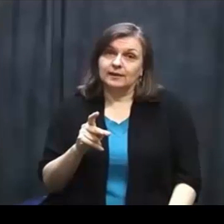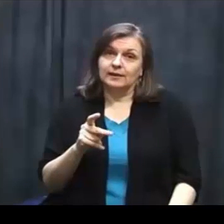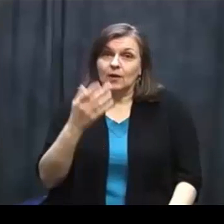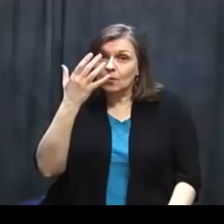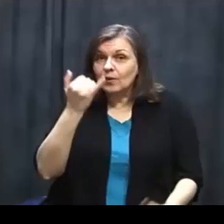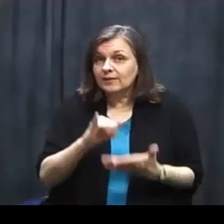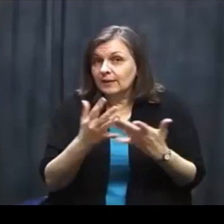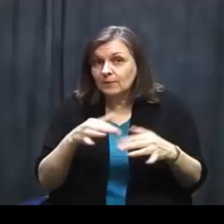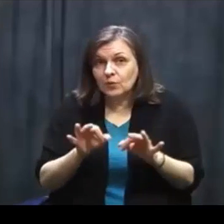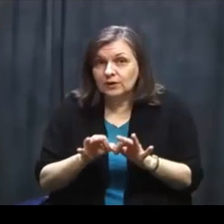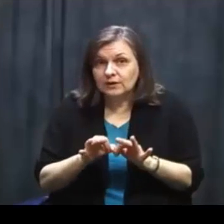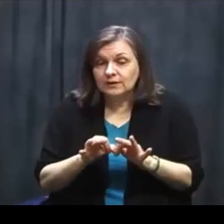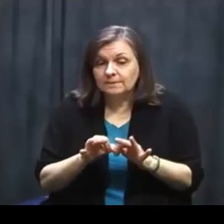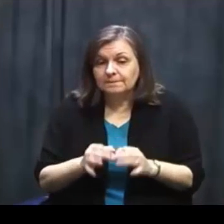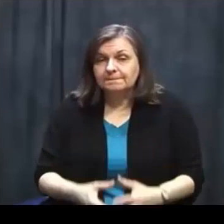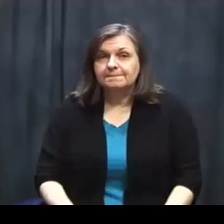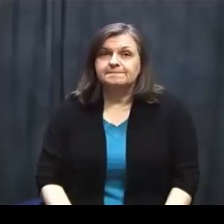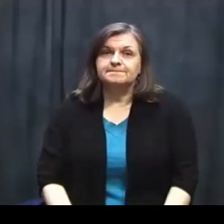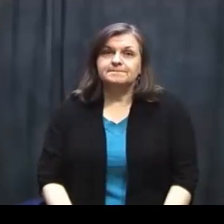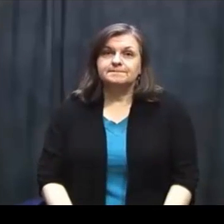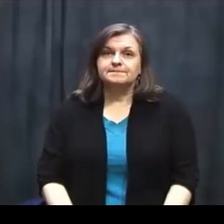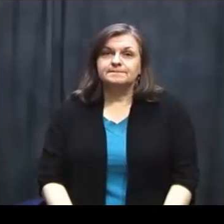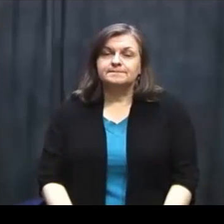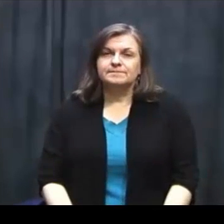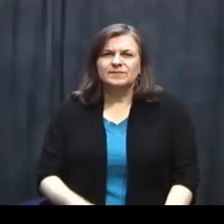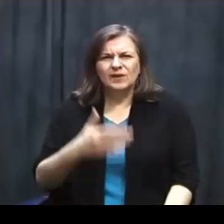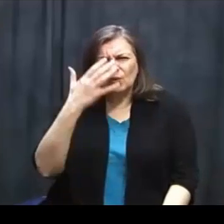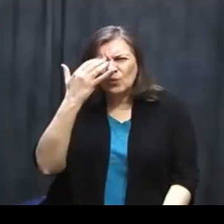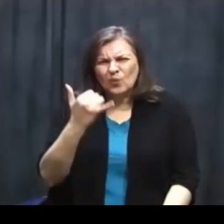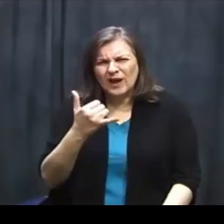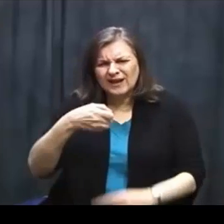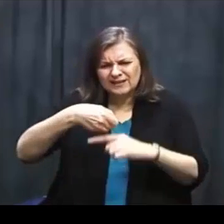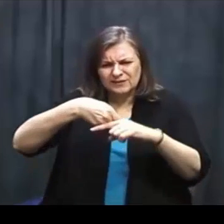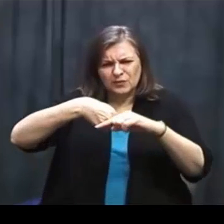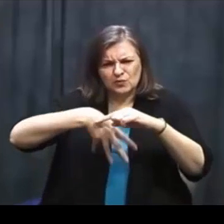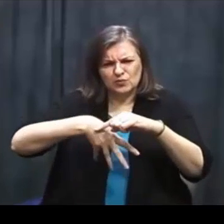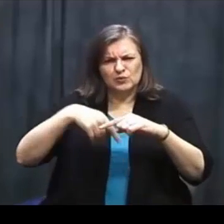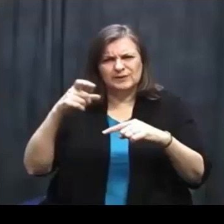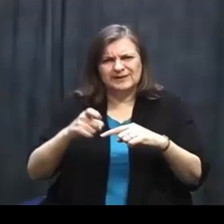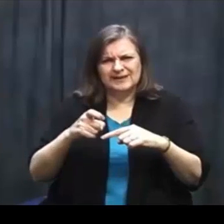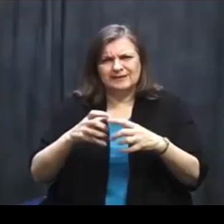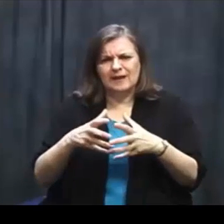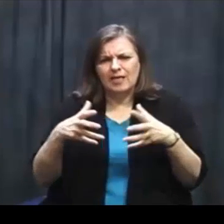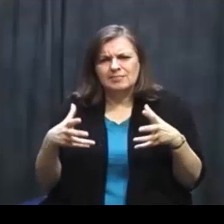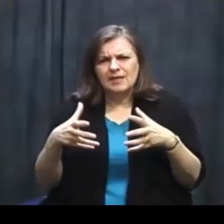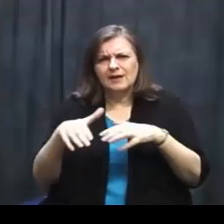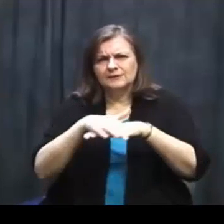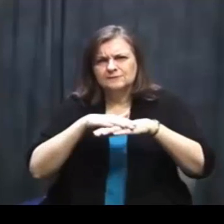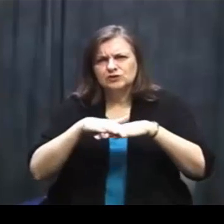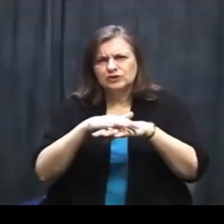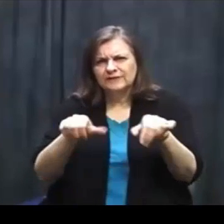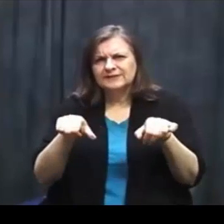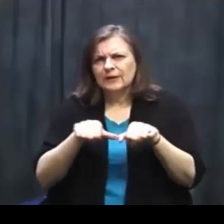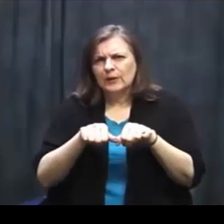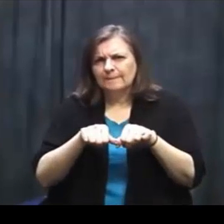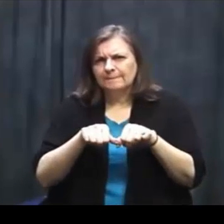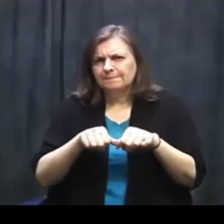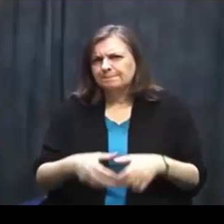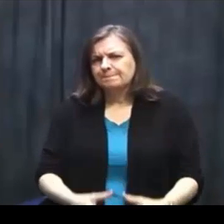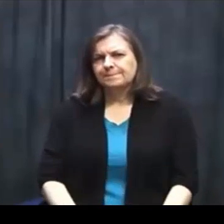OK -- well why would that be important?? Why does a root need high surface area??